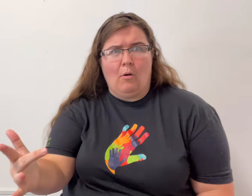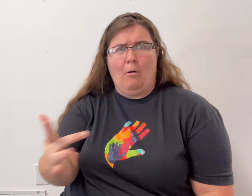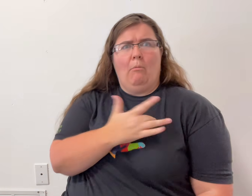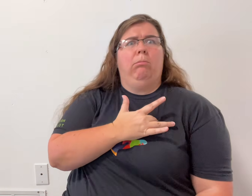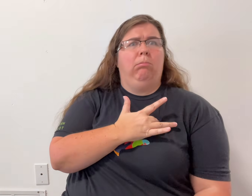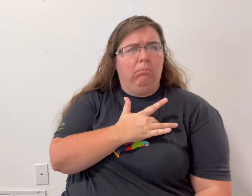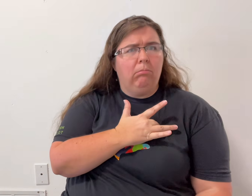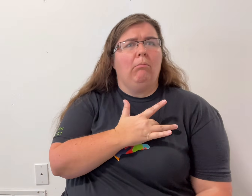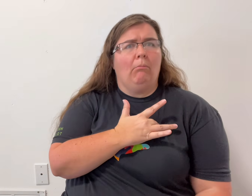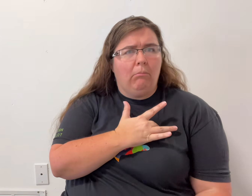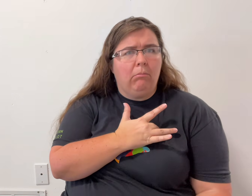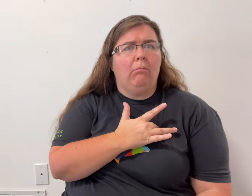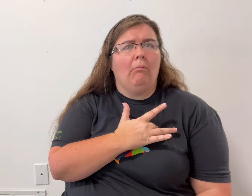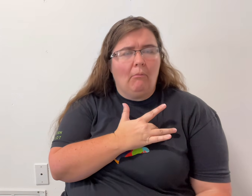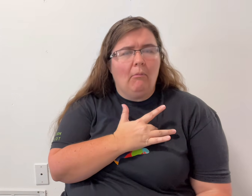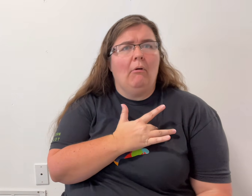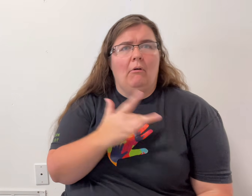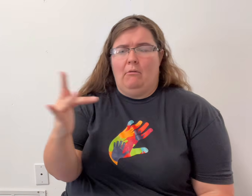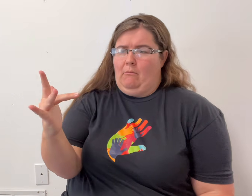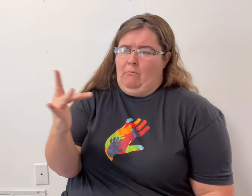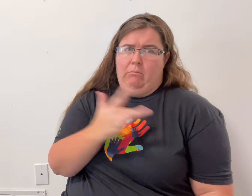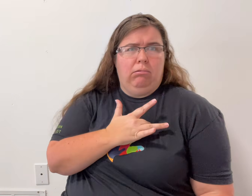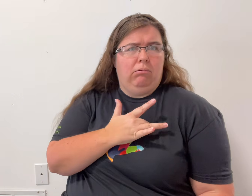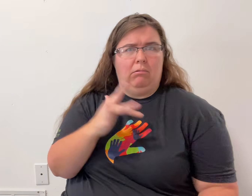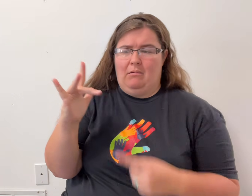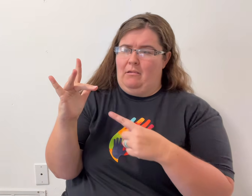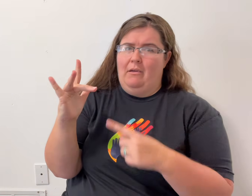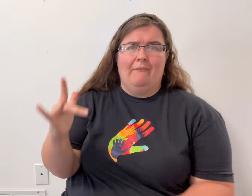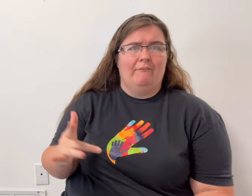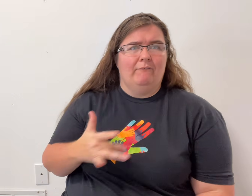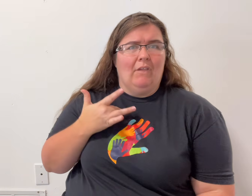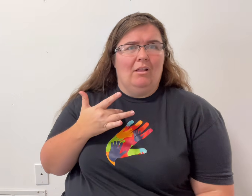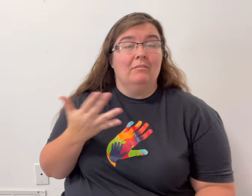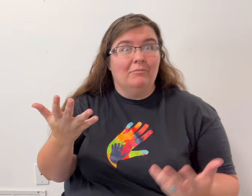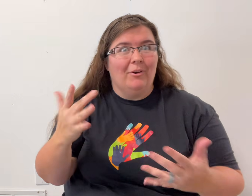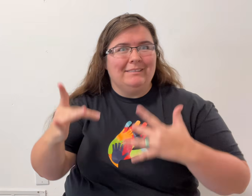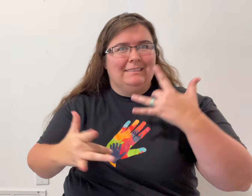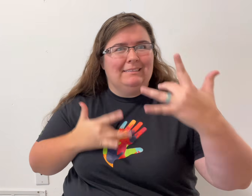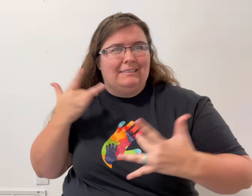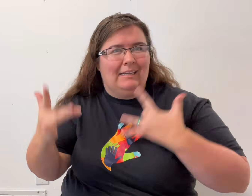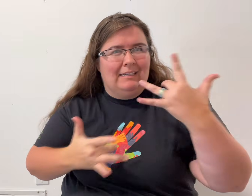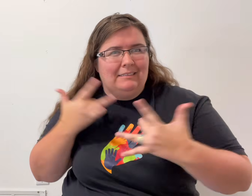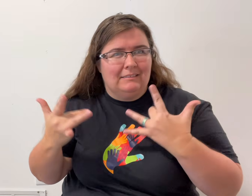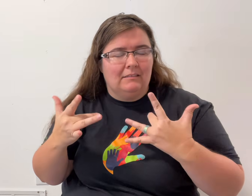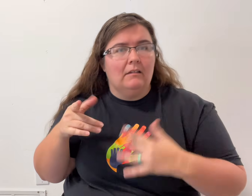or "that really touched me" that's your feeling finger or EXCITED?